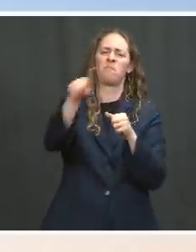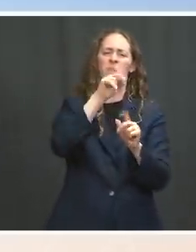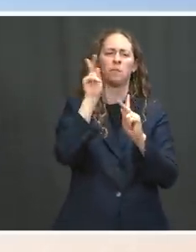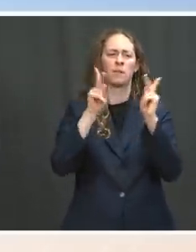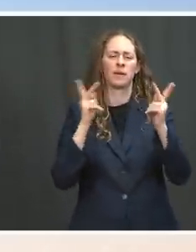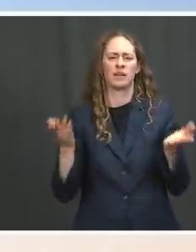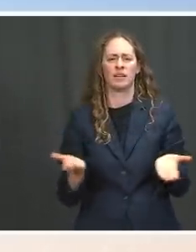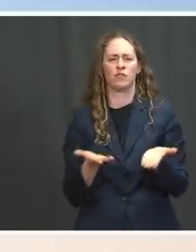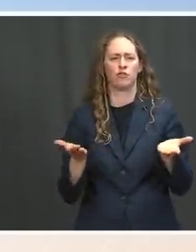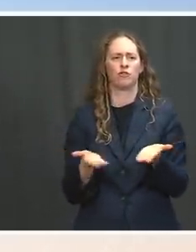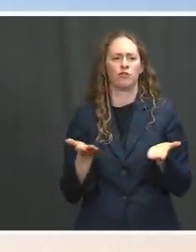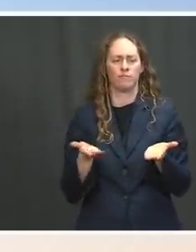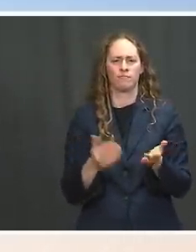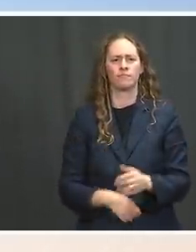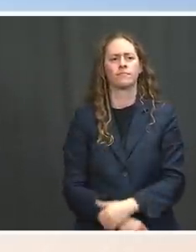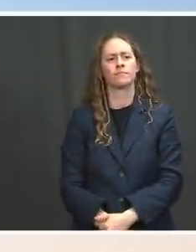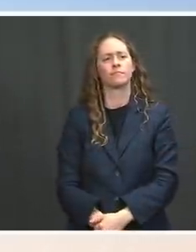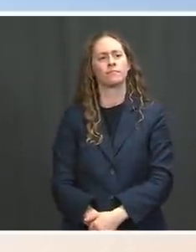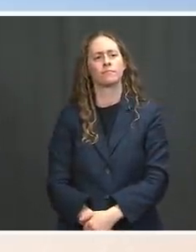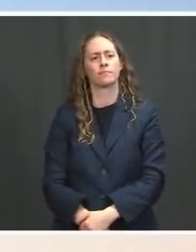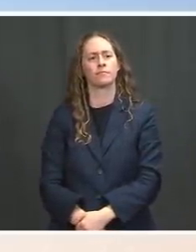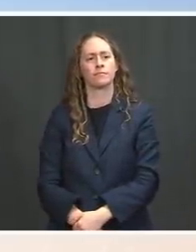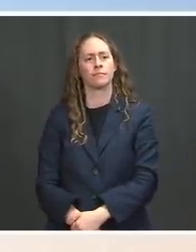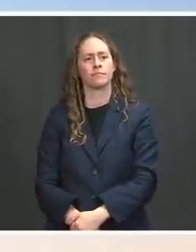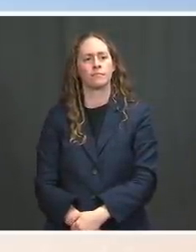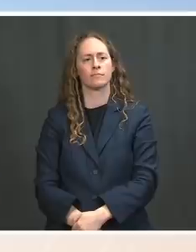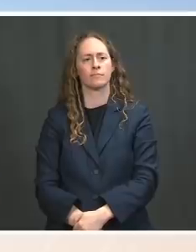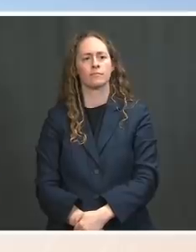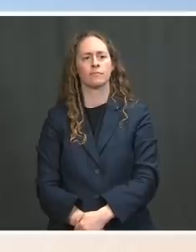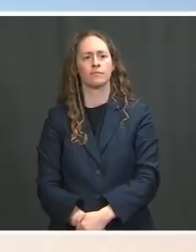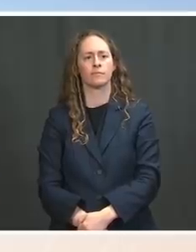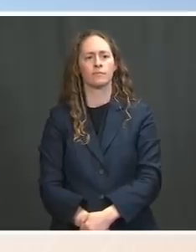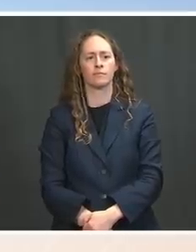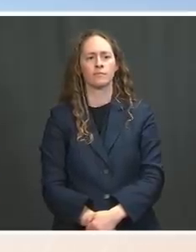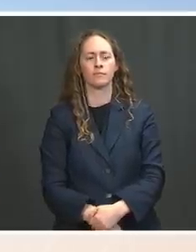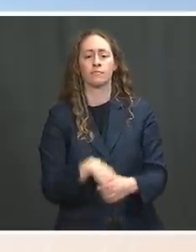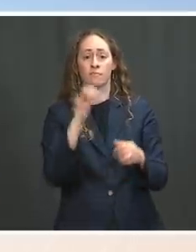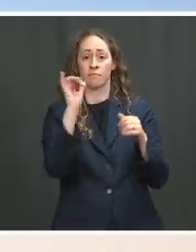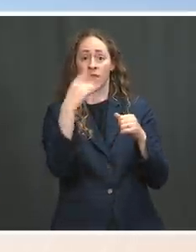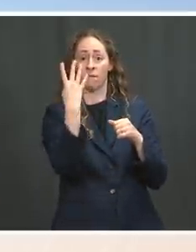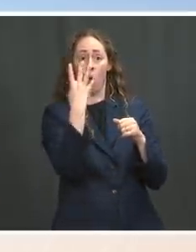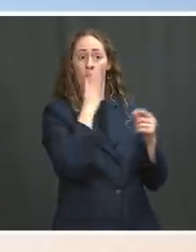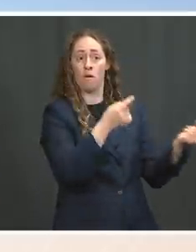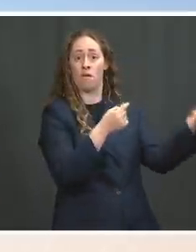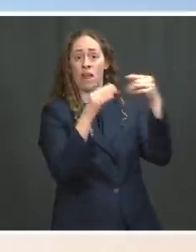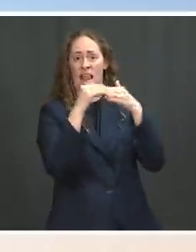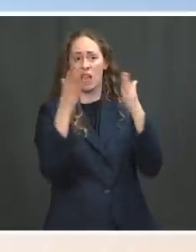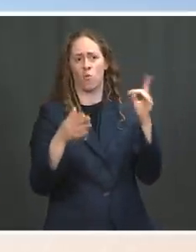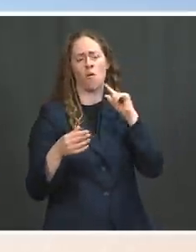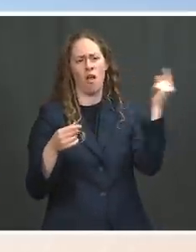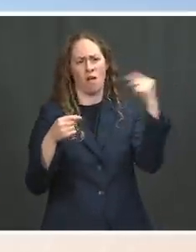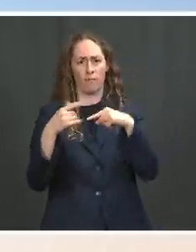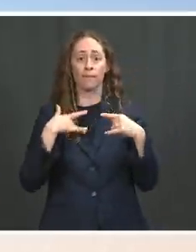I'm sure they will have items they want to discuss as well, and I expect they'll share that with you when the meeting concludes. The Press: Would corporate taxes be one area